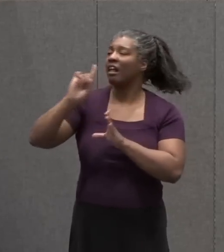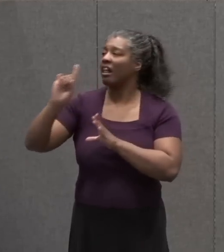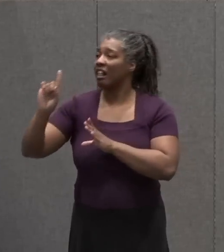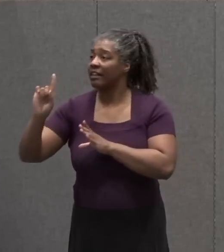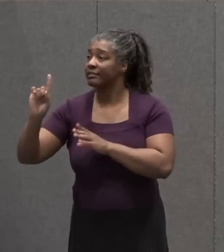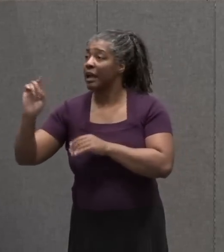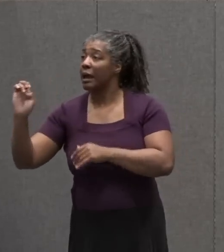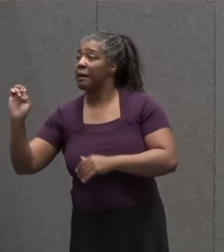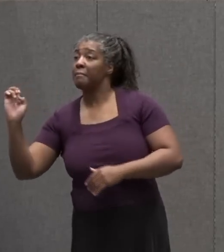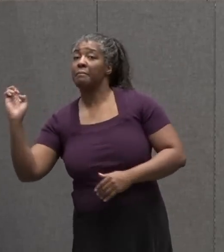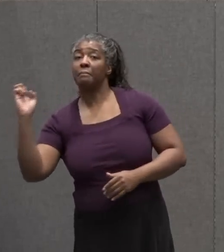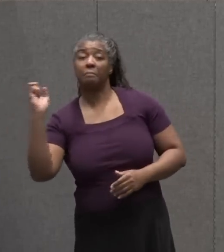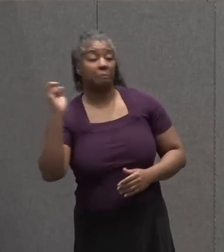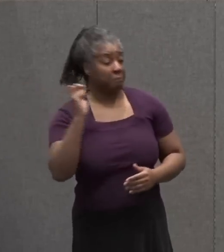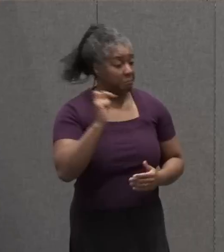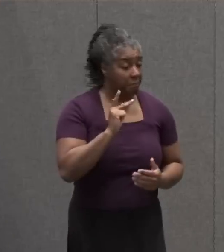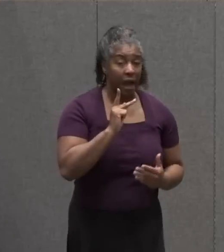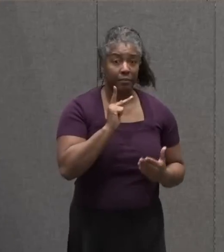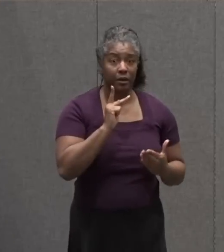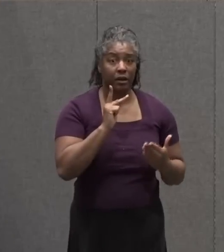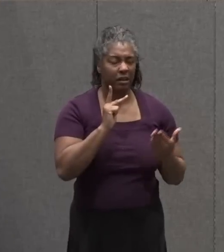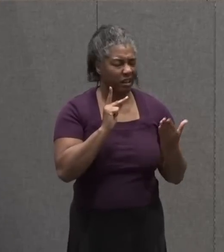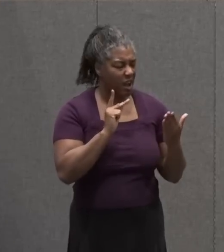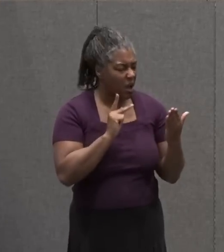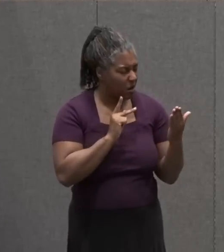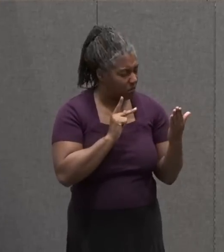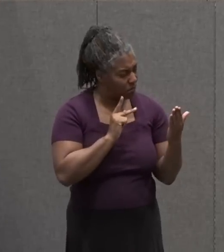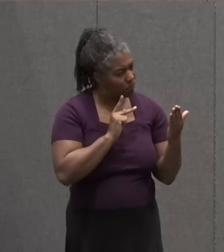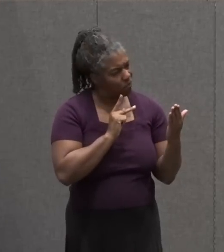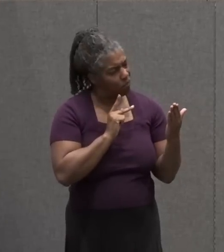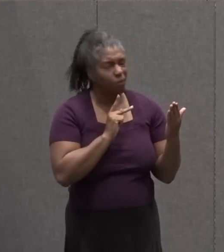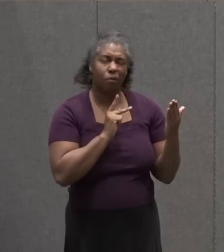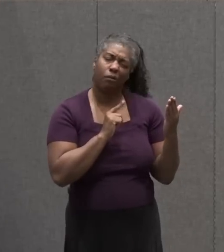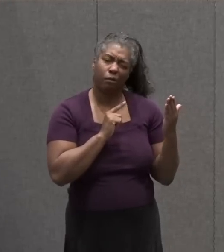and we need to use our remember power to go back to where we were.